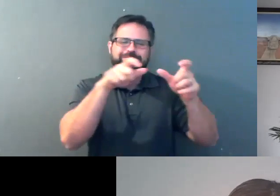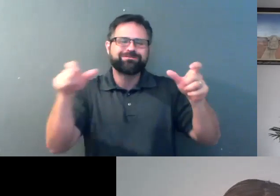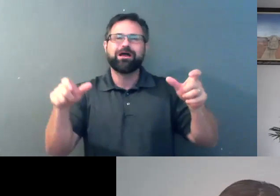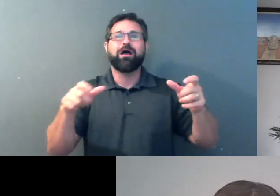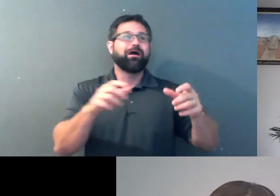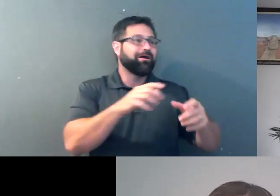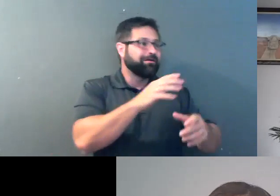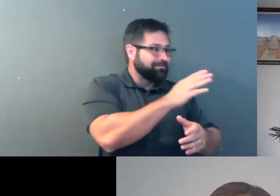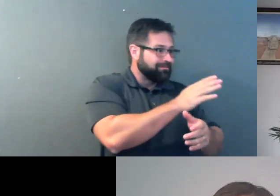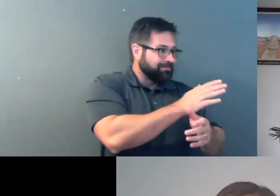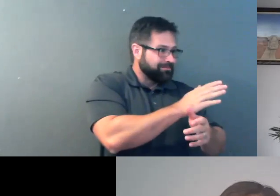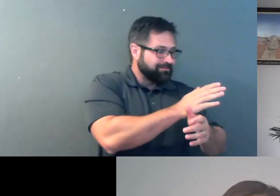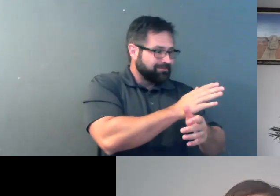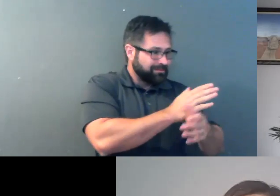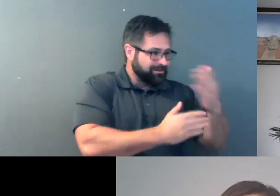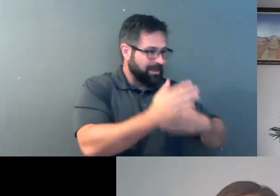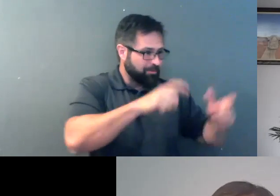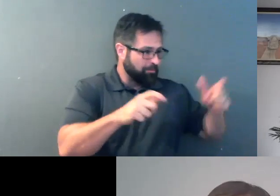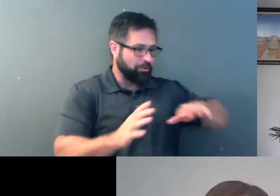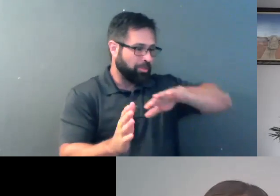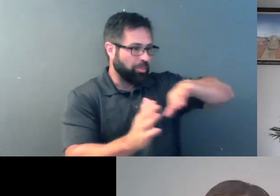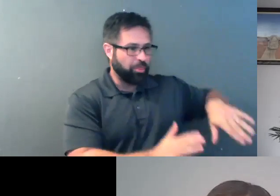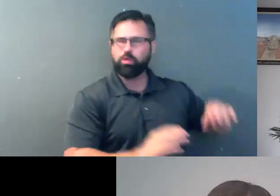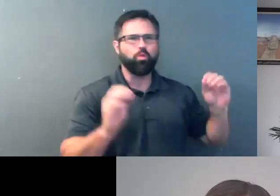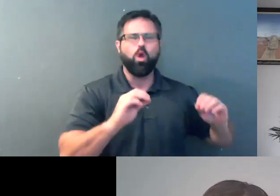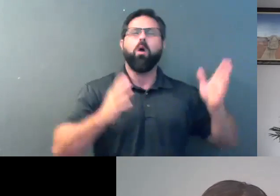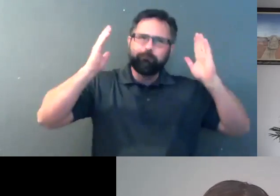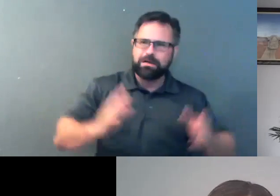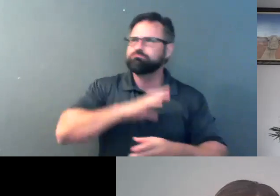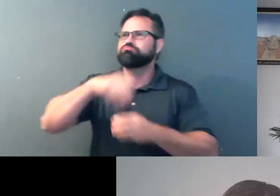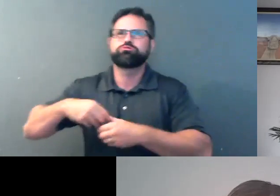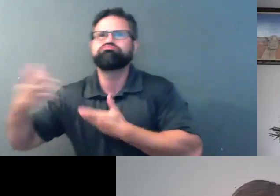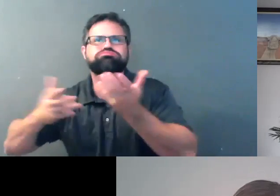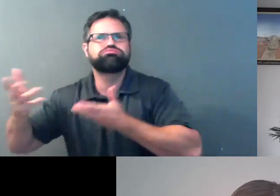some of the measures taken um or we are planning to take actually in terms of